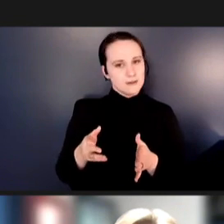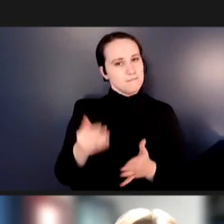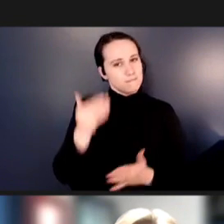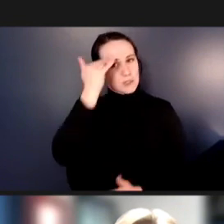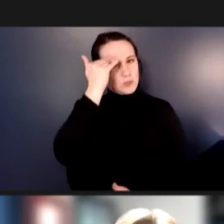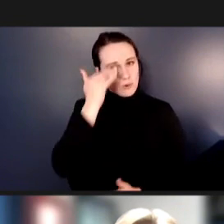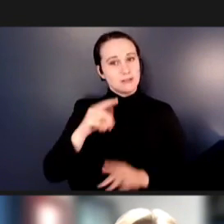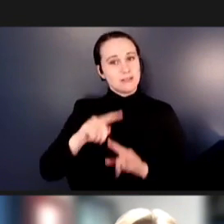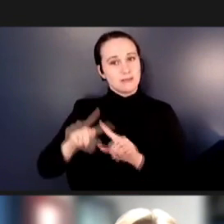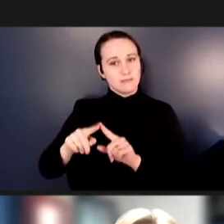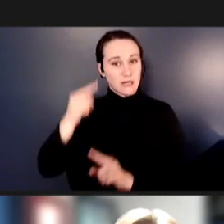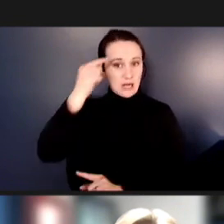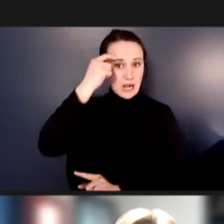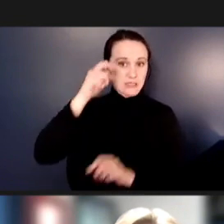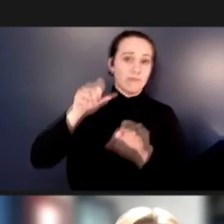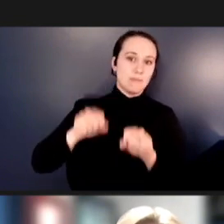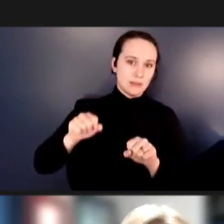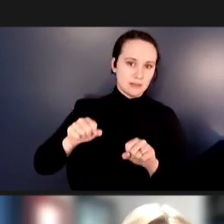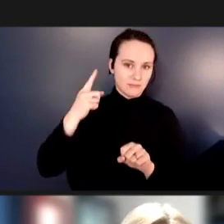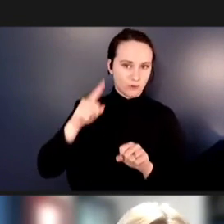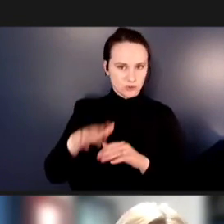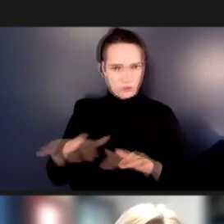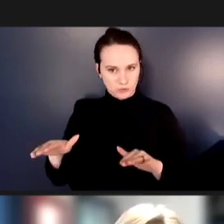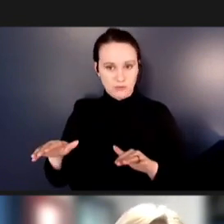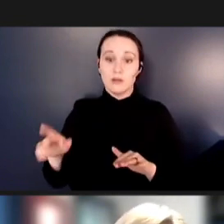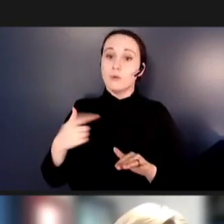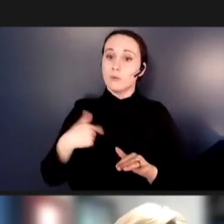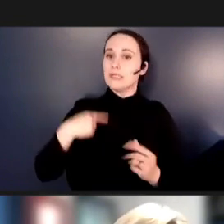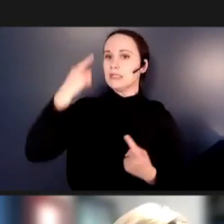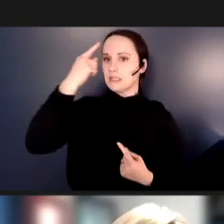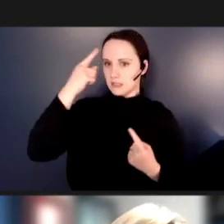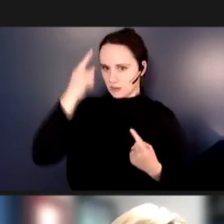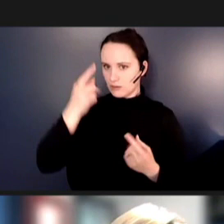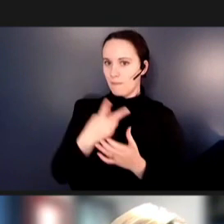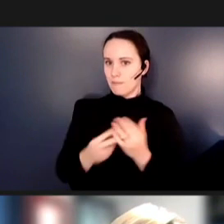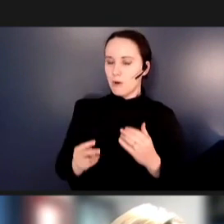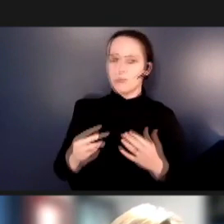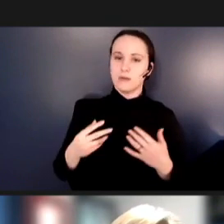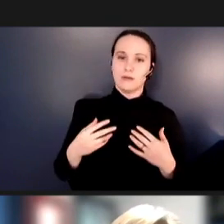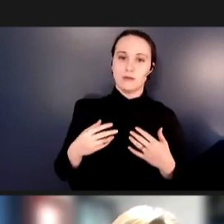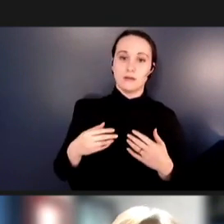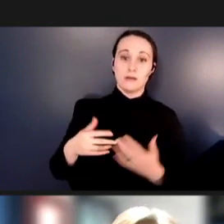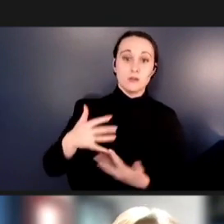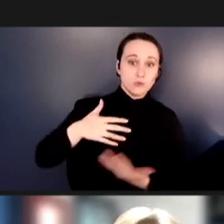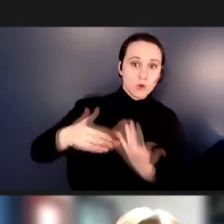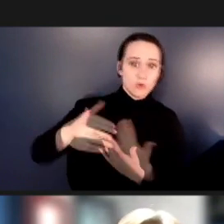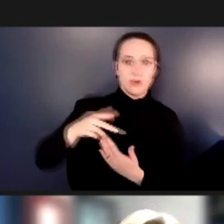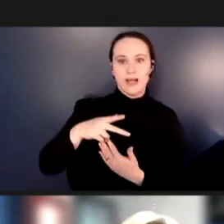and we do consider physical and social that may be unique to those families. And one of the things we